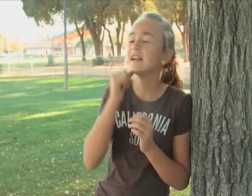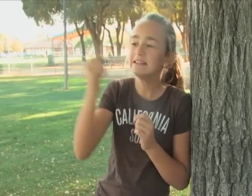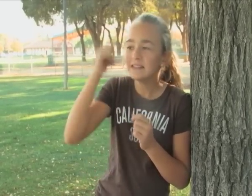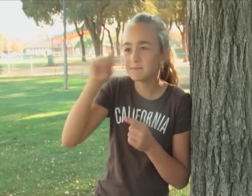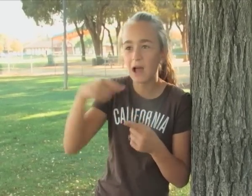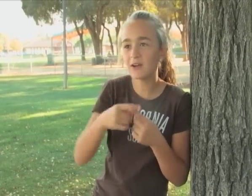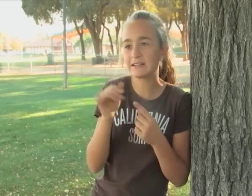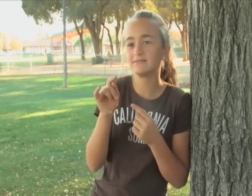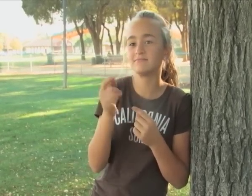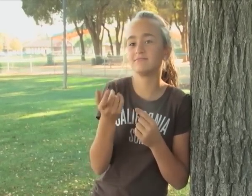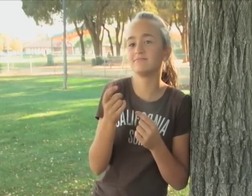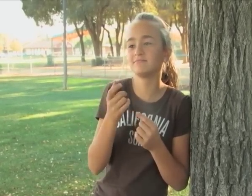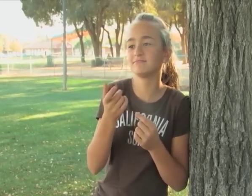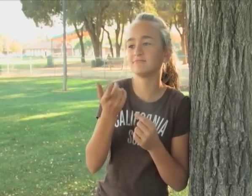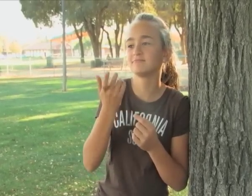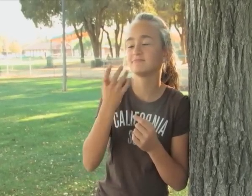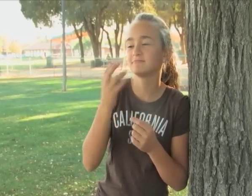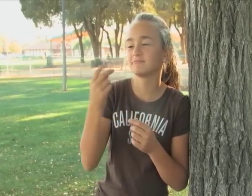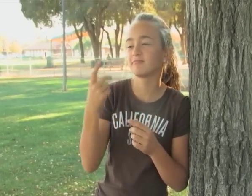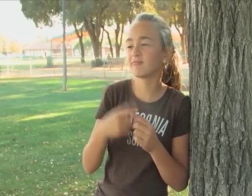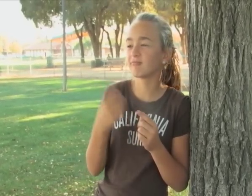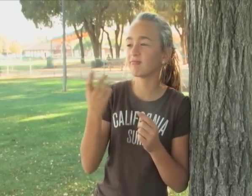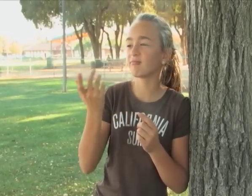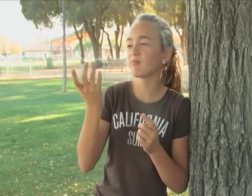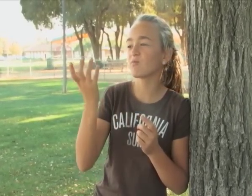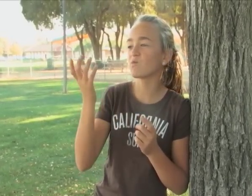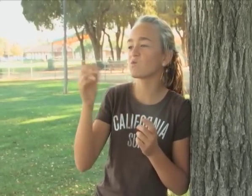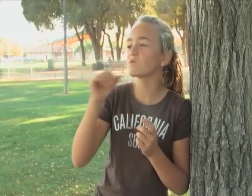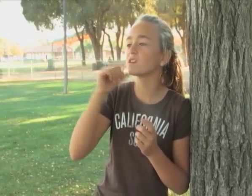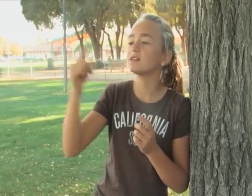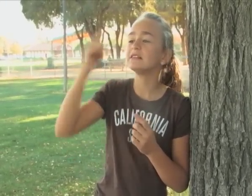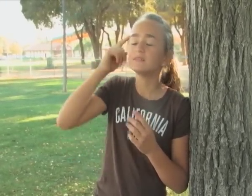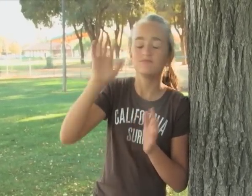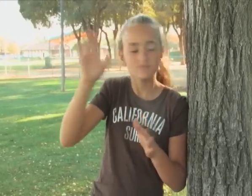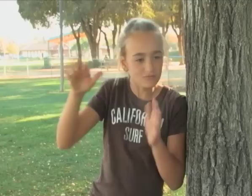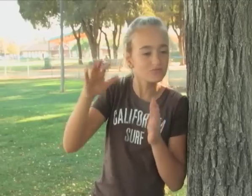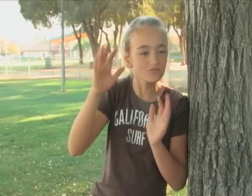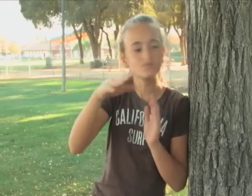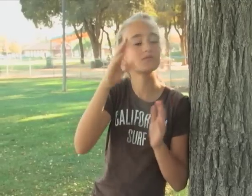I JUST DON'T THINK ABOUT IT. I STAY DISTRACTED UNTIL IT'S FINALLY TIME